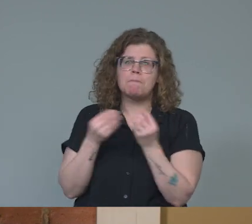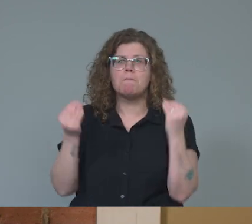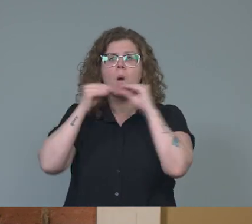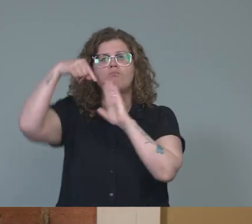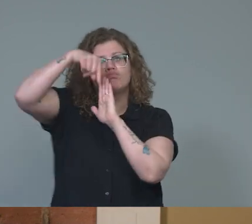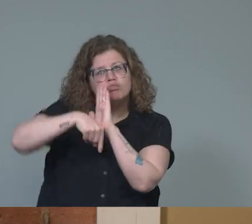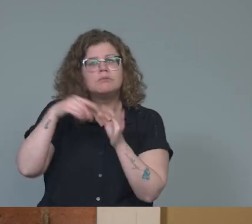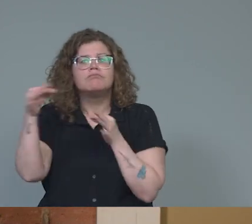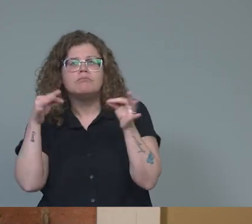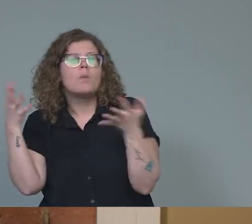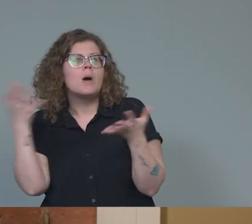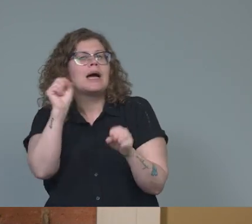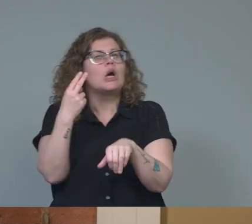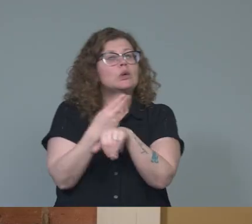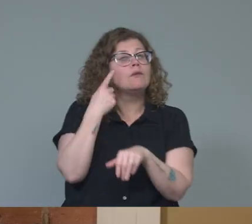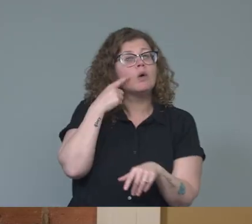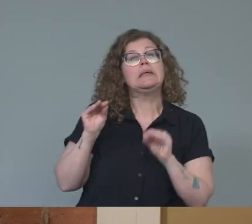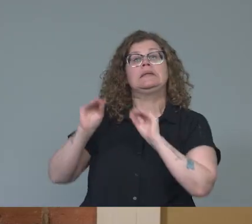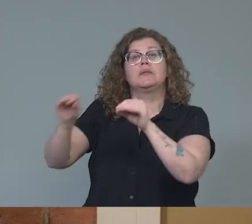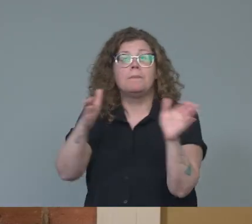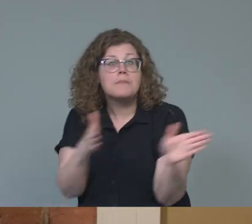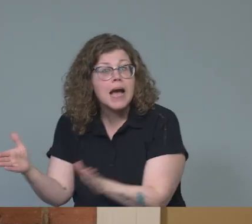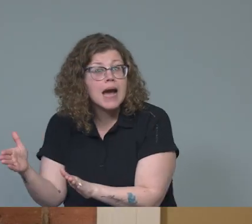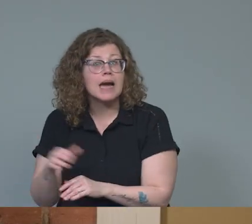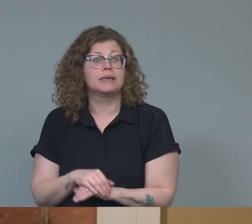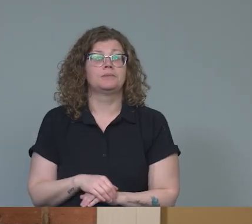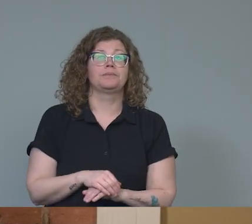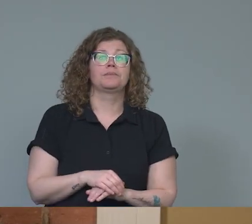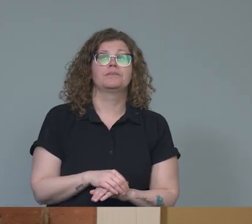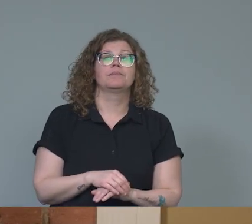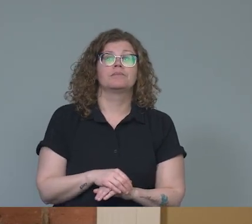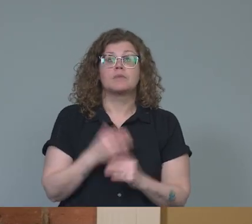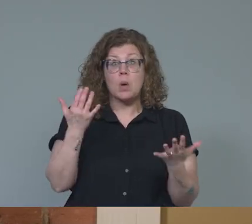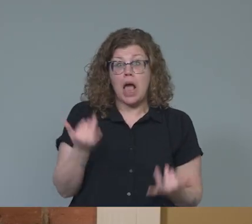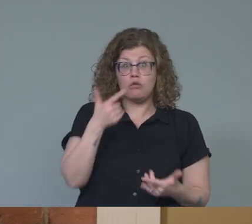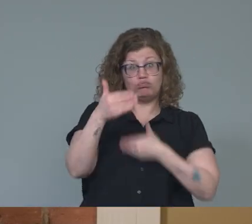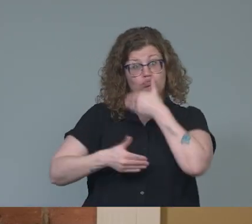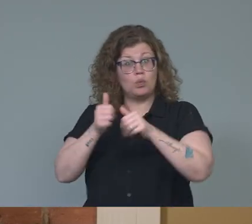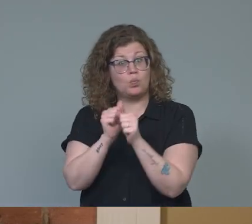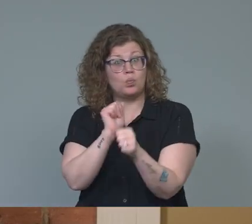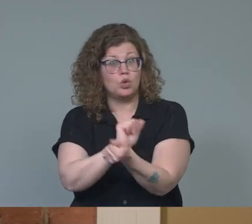protecting your art beautifully in the public realm and the only way to do that is to consider all of these elements